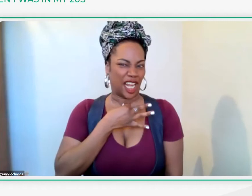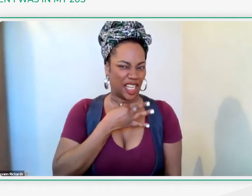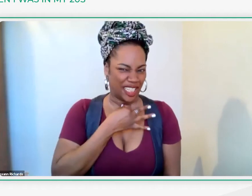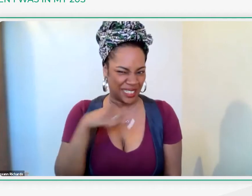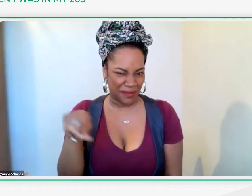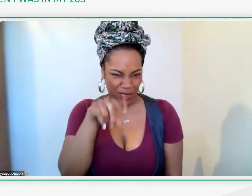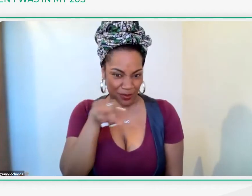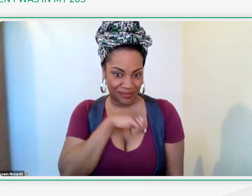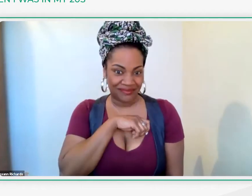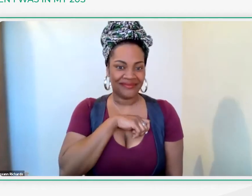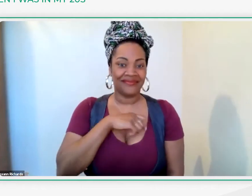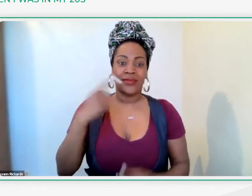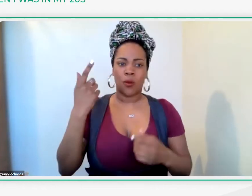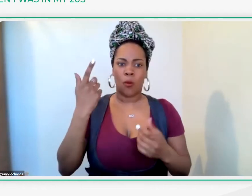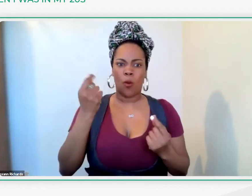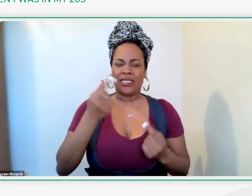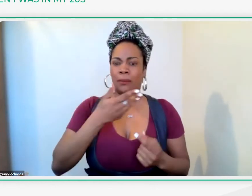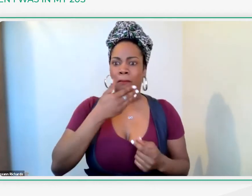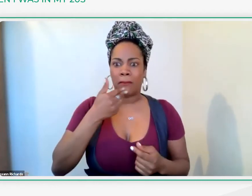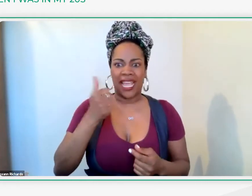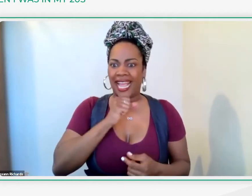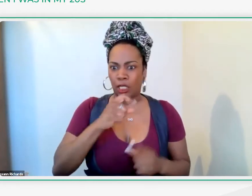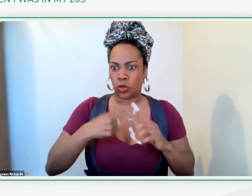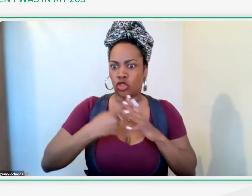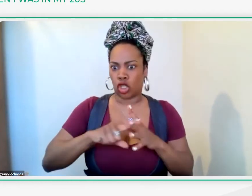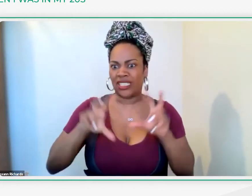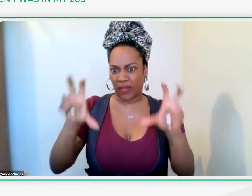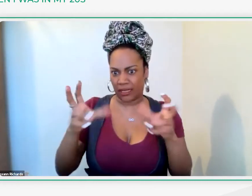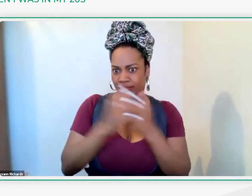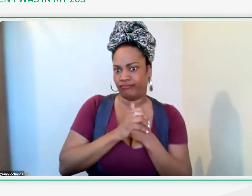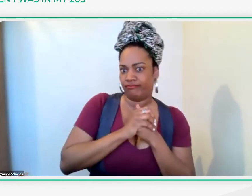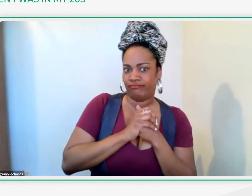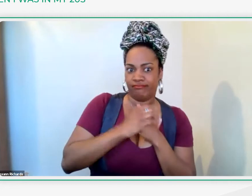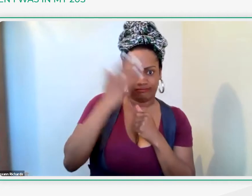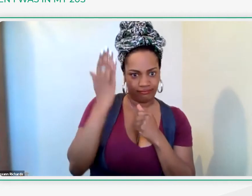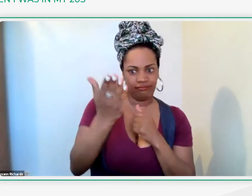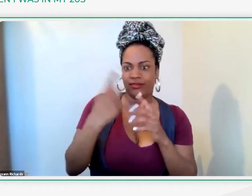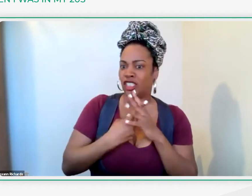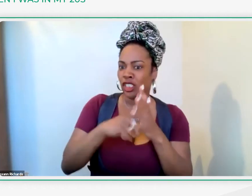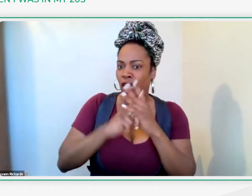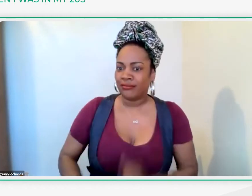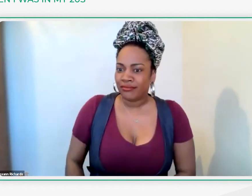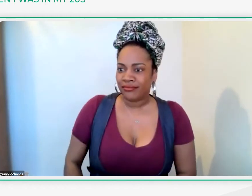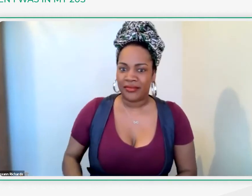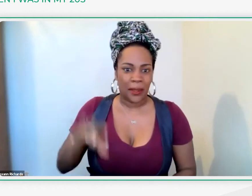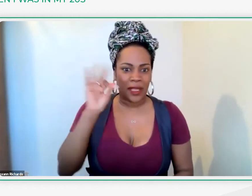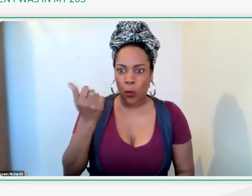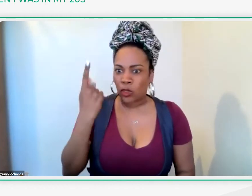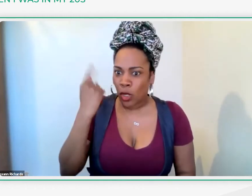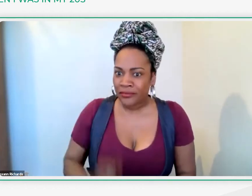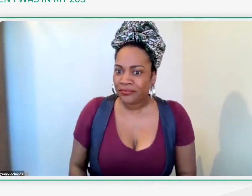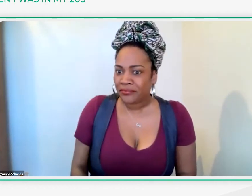Now I'm curious about you all: What is the best age to start investing?